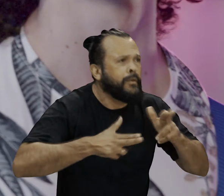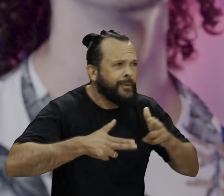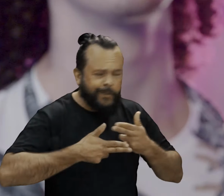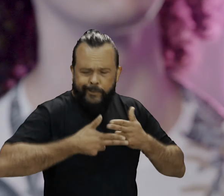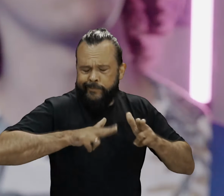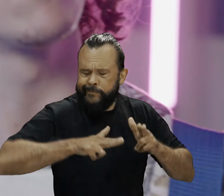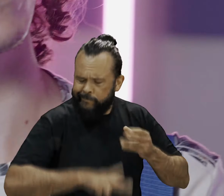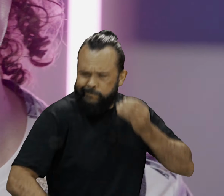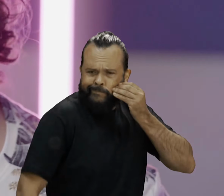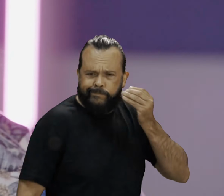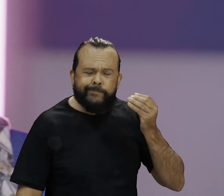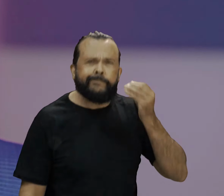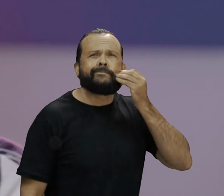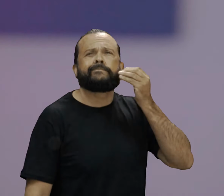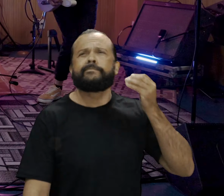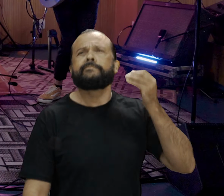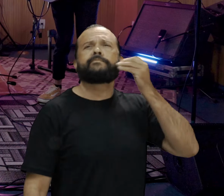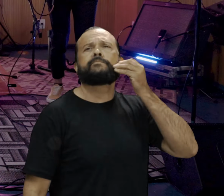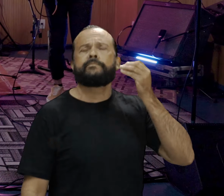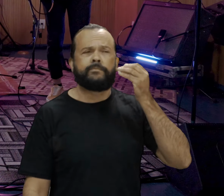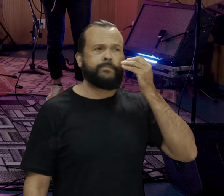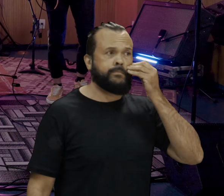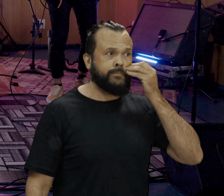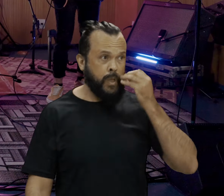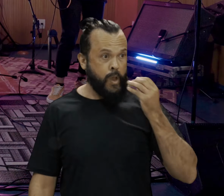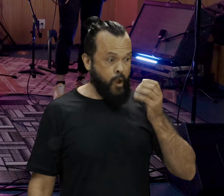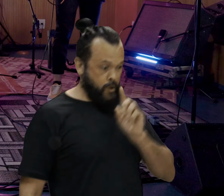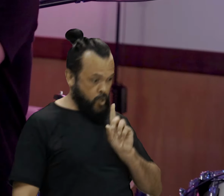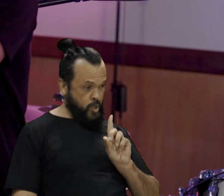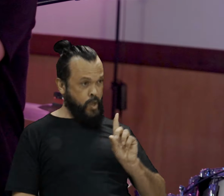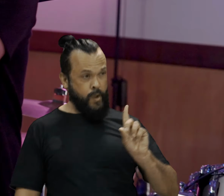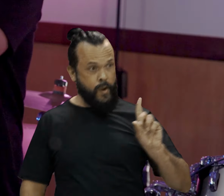Whenever you go away